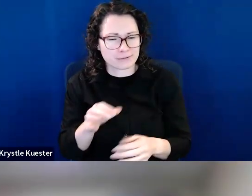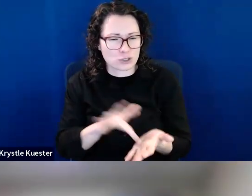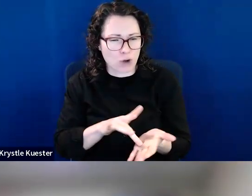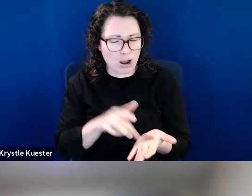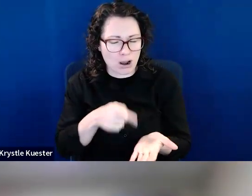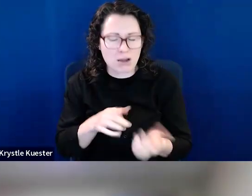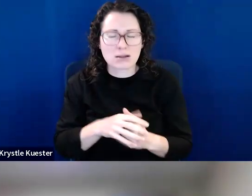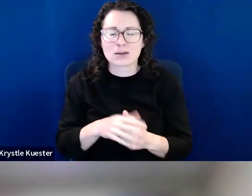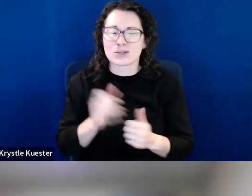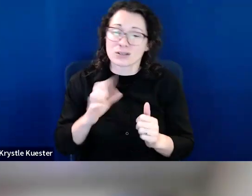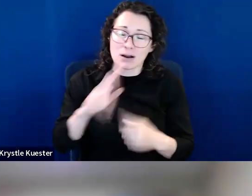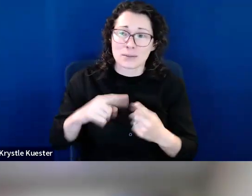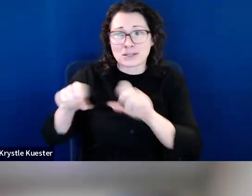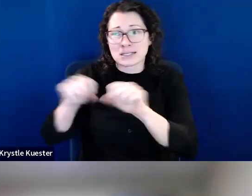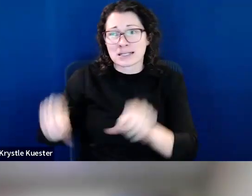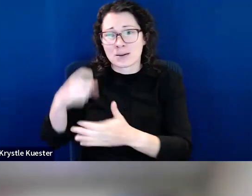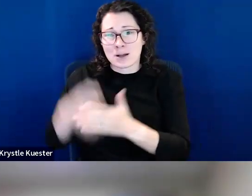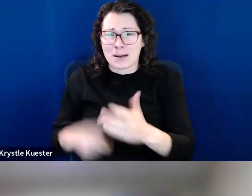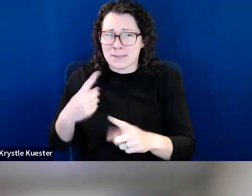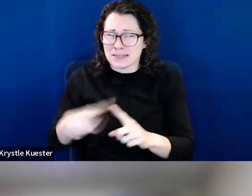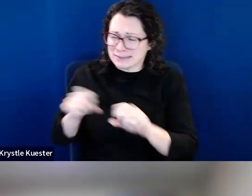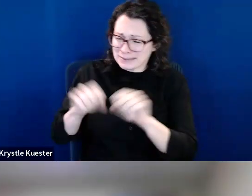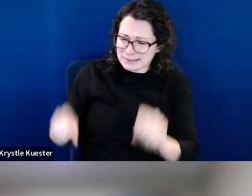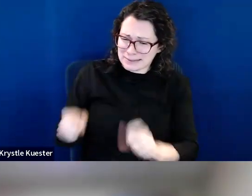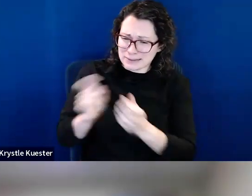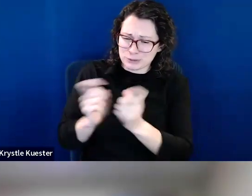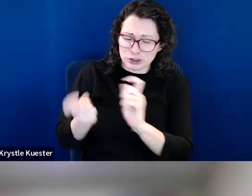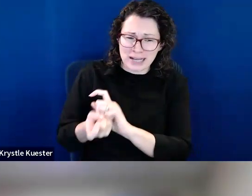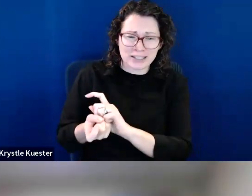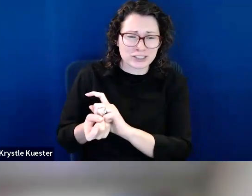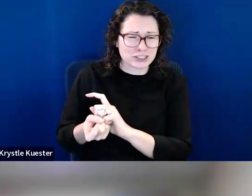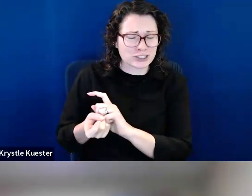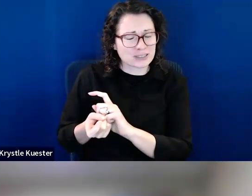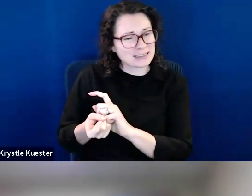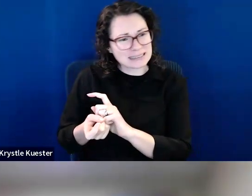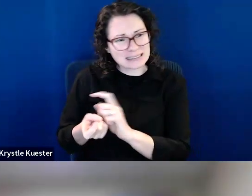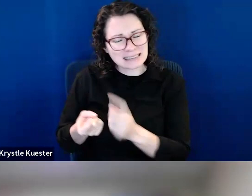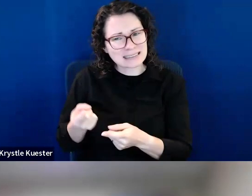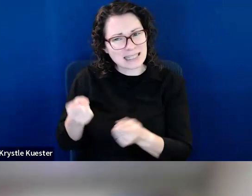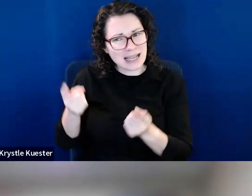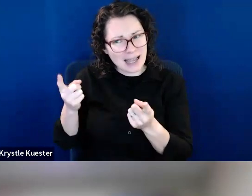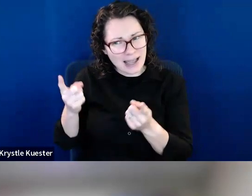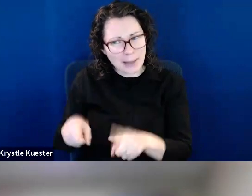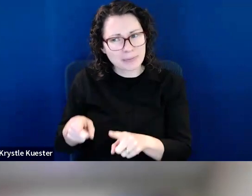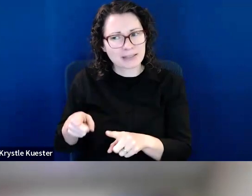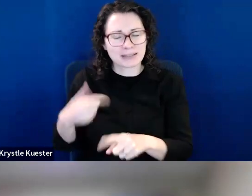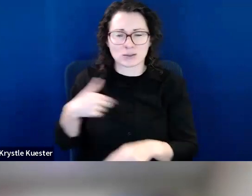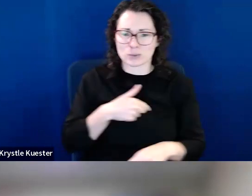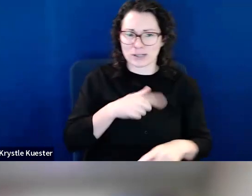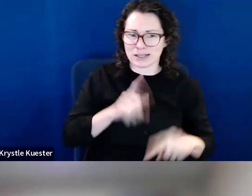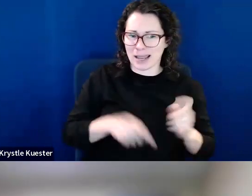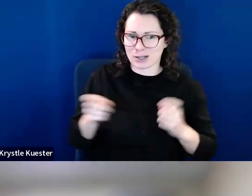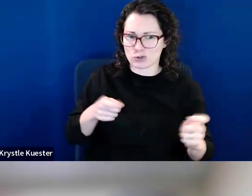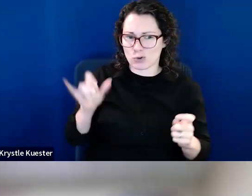talk about system costs, but system changes happen and we have no control over them. In my opinion,